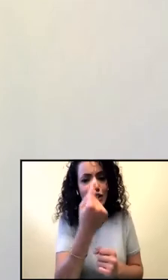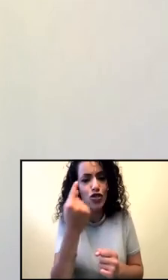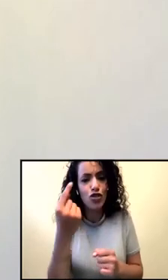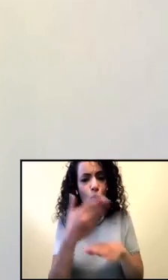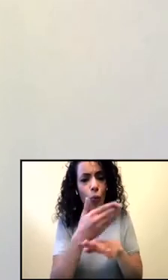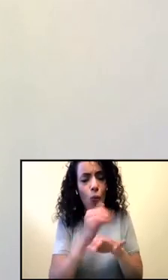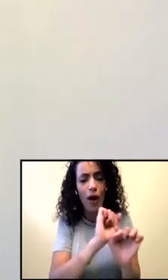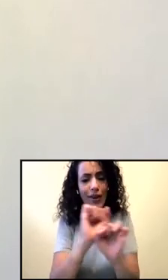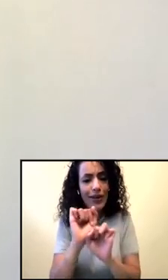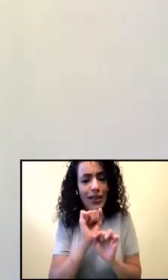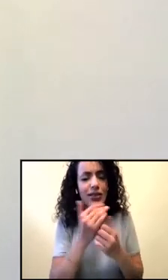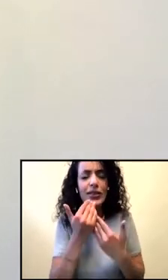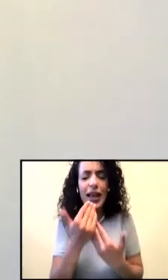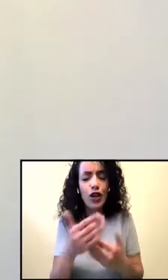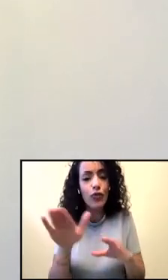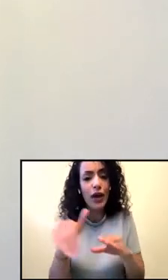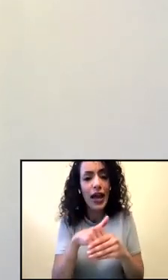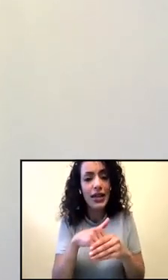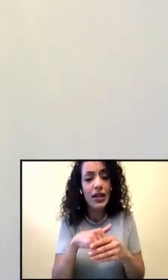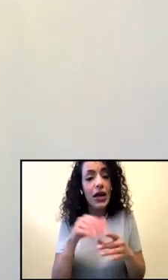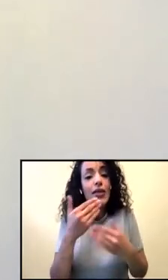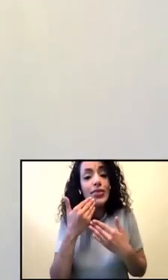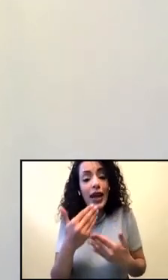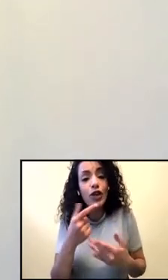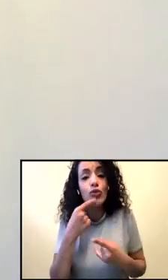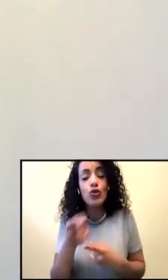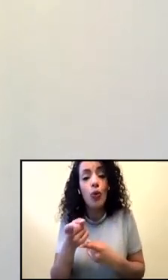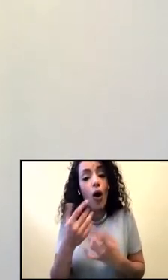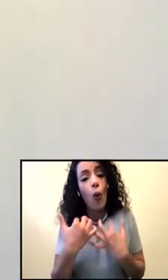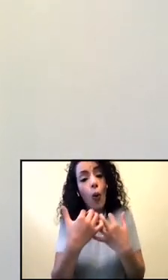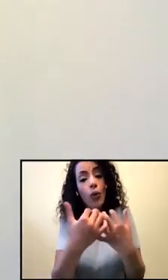joining us today. To our audiences, to our brilliant panel, and to Sumaya who's been